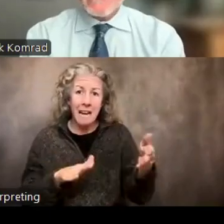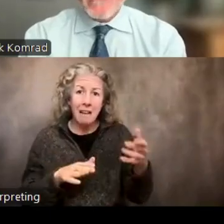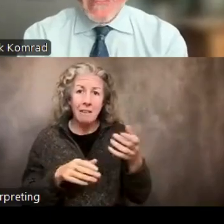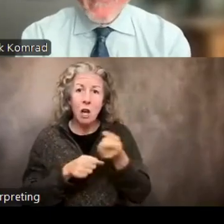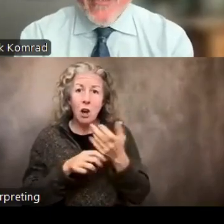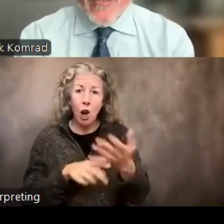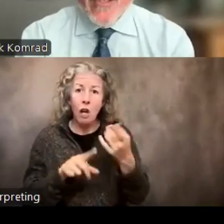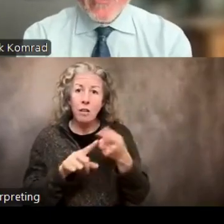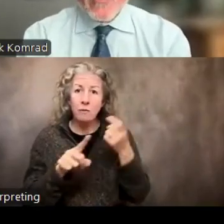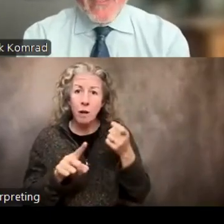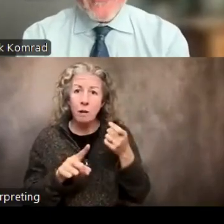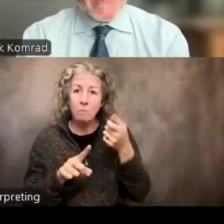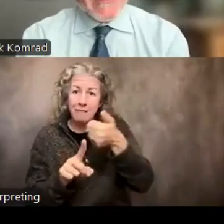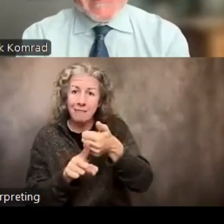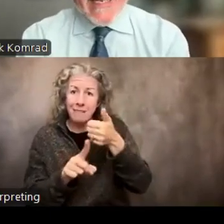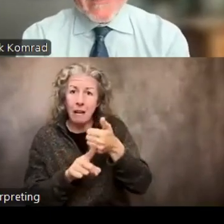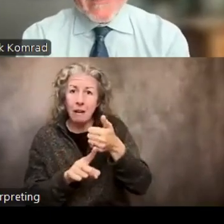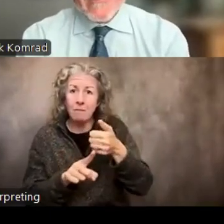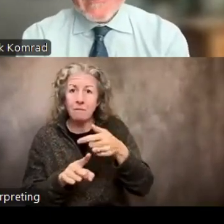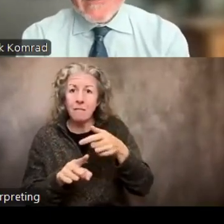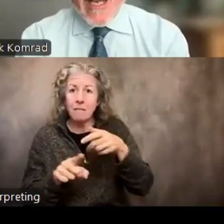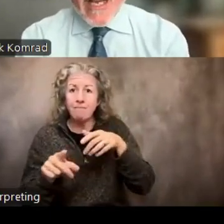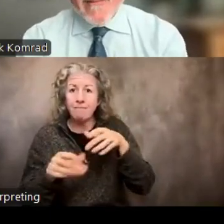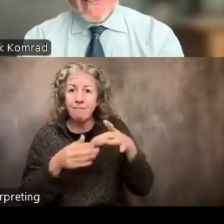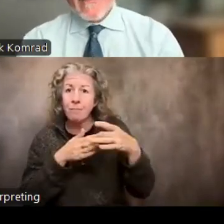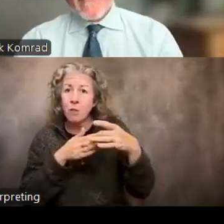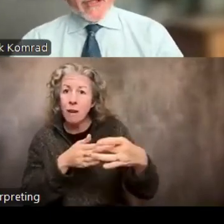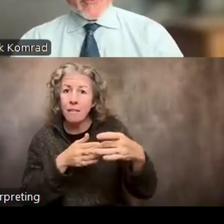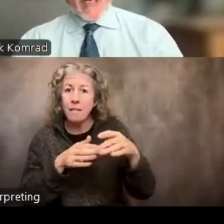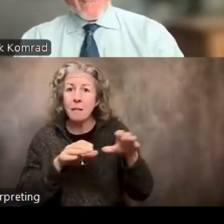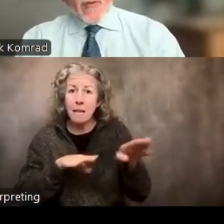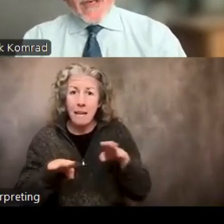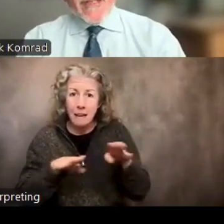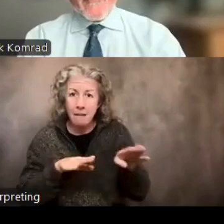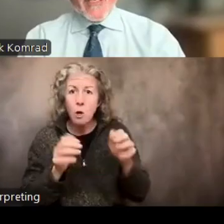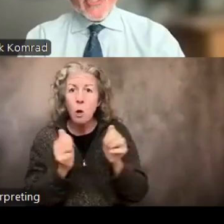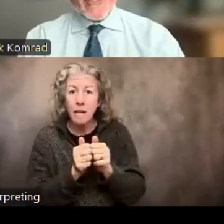behavior with an intent to die. Very straightforward definition.